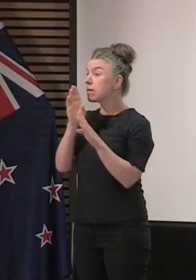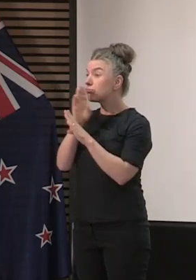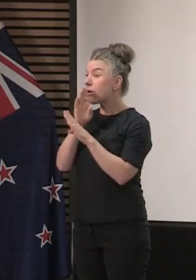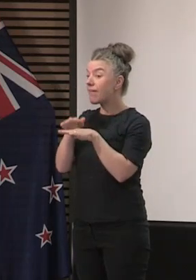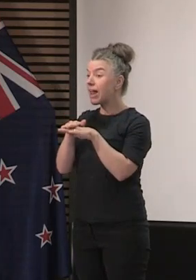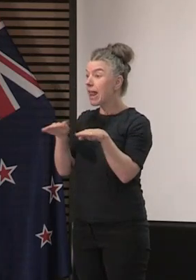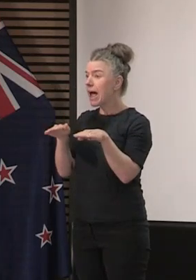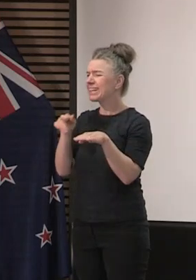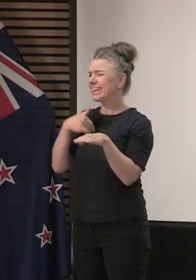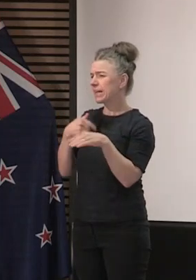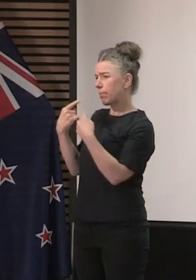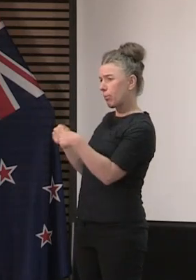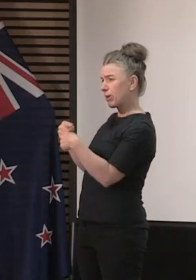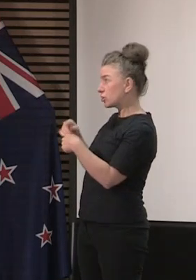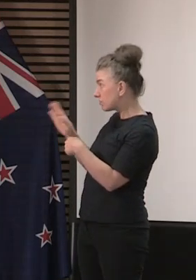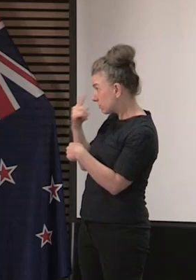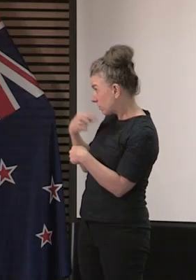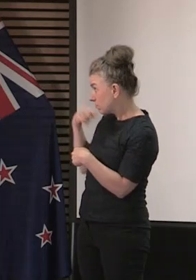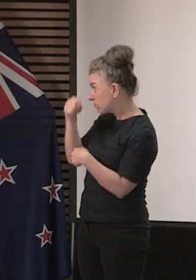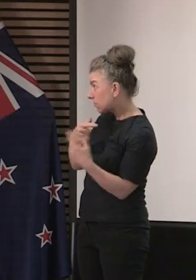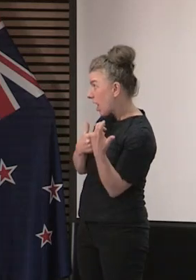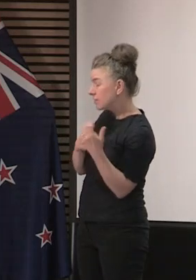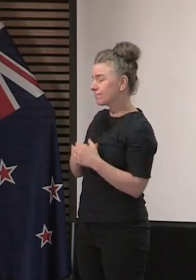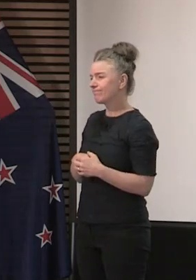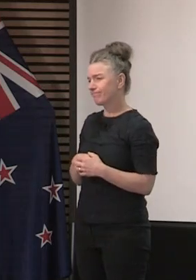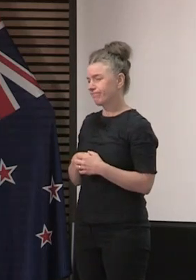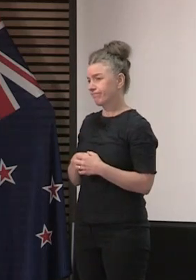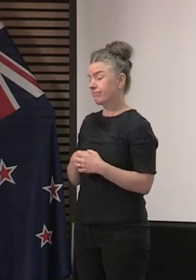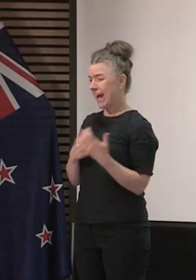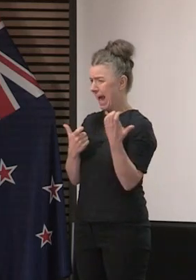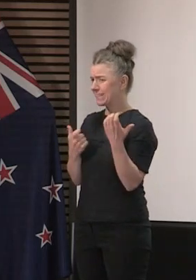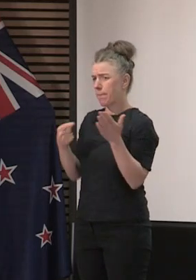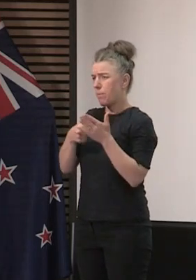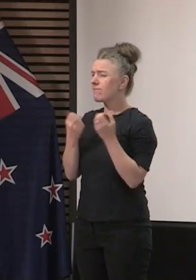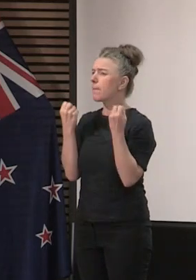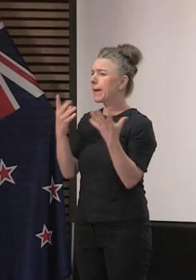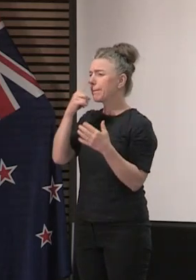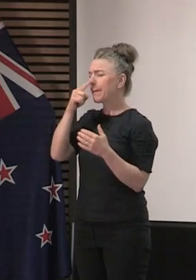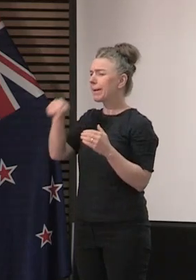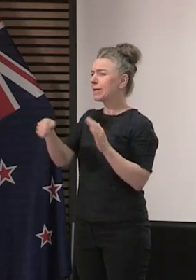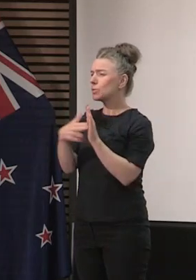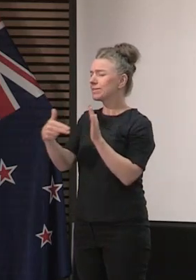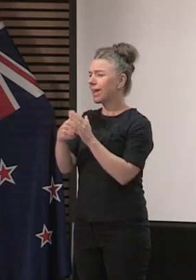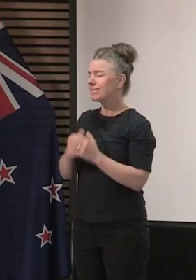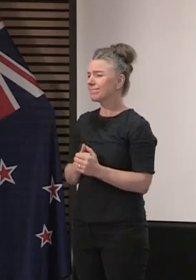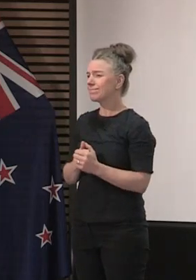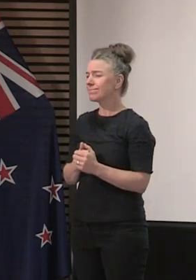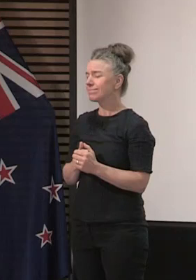hunting at level 3. On private land, you will of course need land owners' permission.